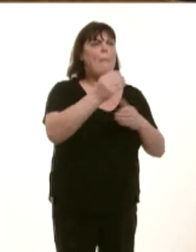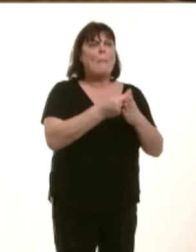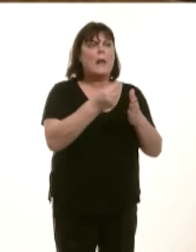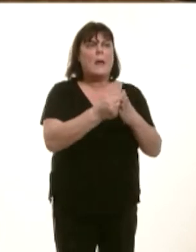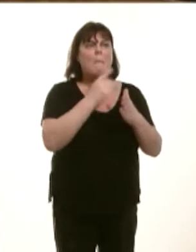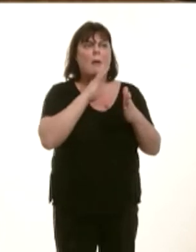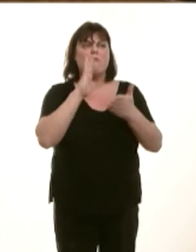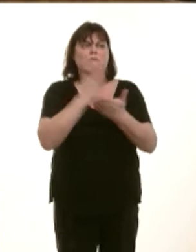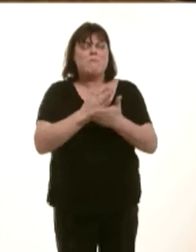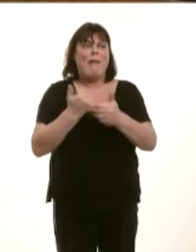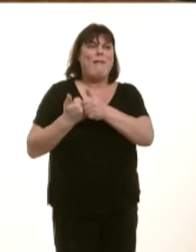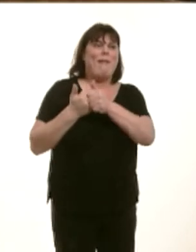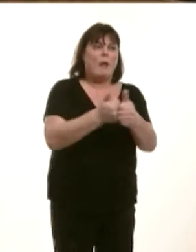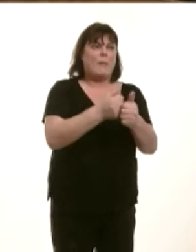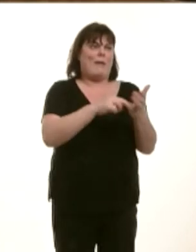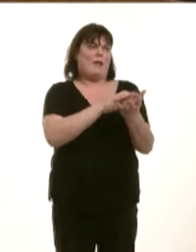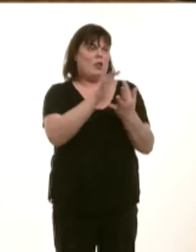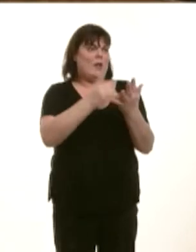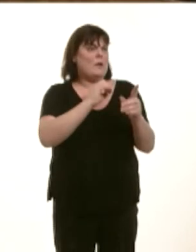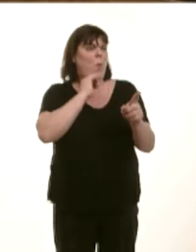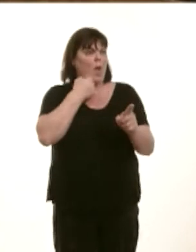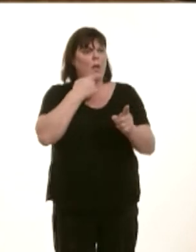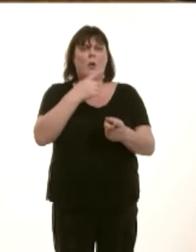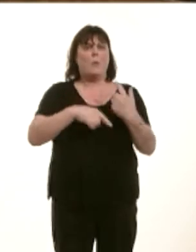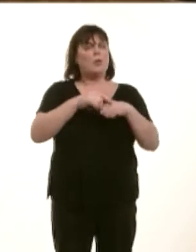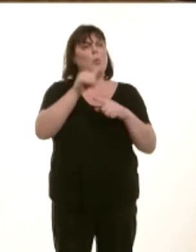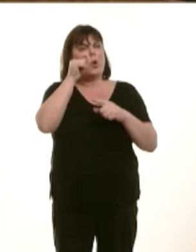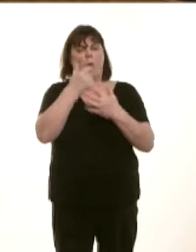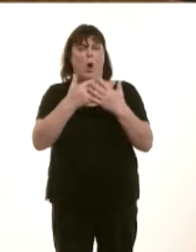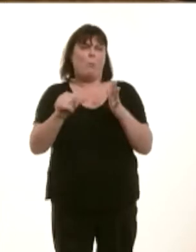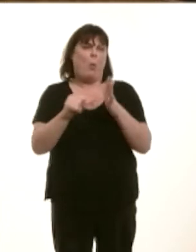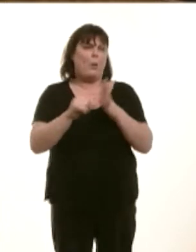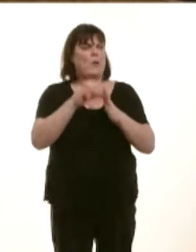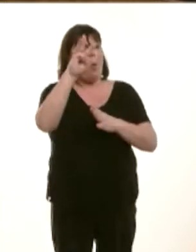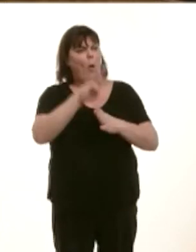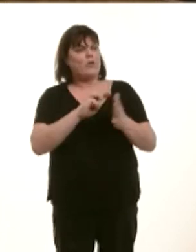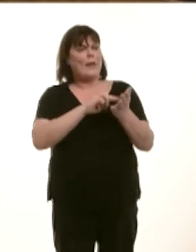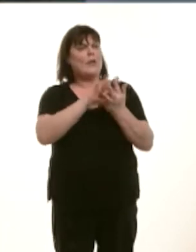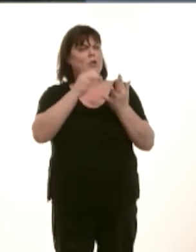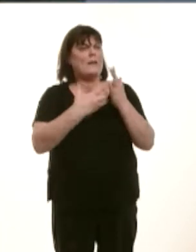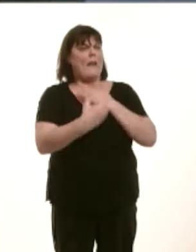way to many instances that are facing us in the Welsh NHS. How can we have any confidence